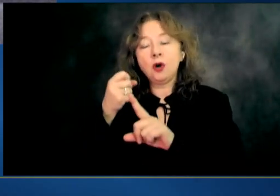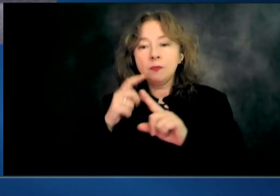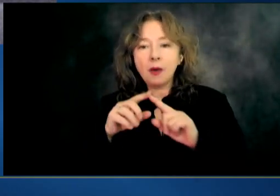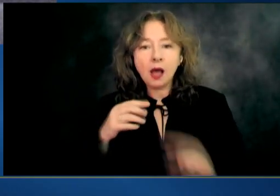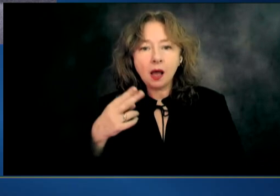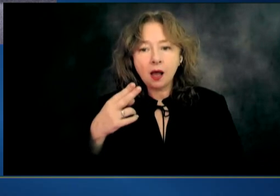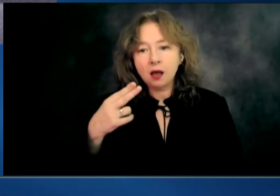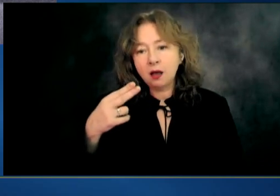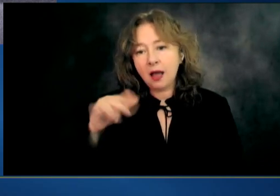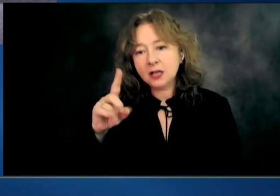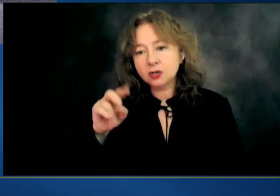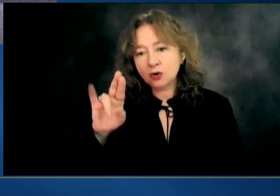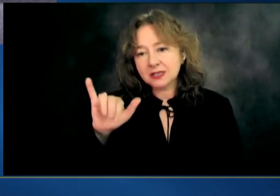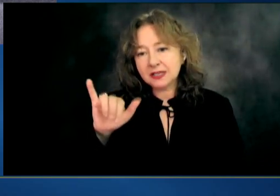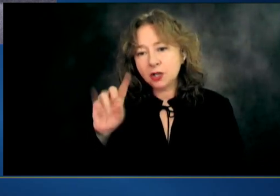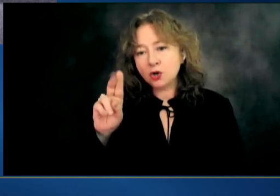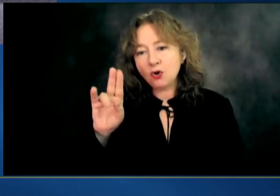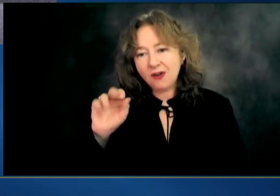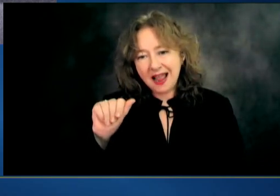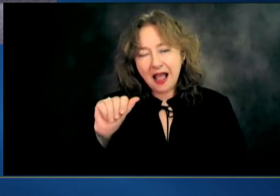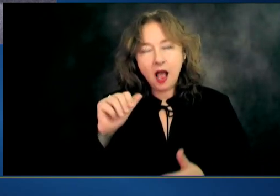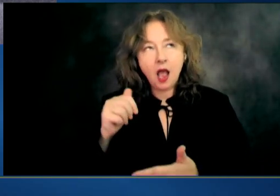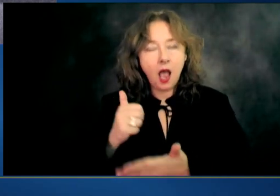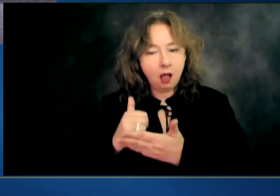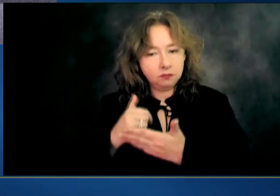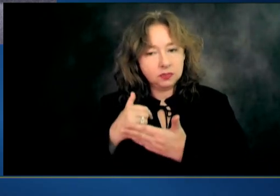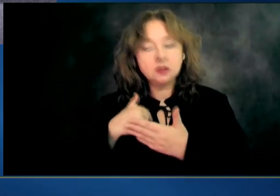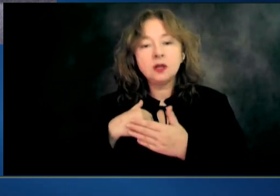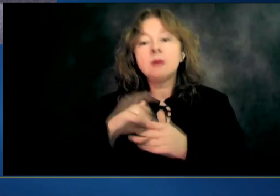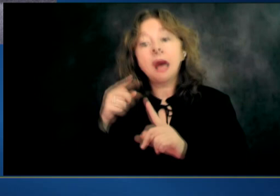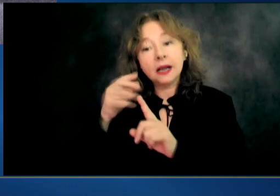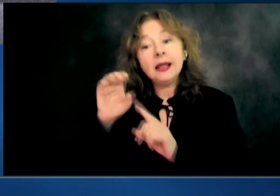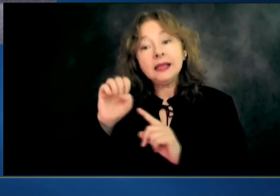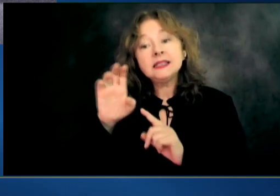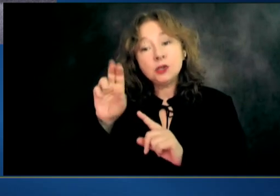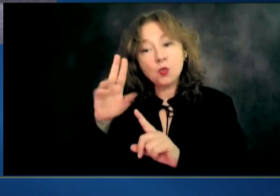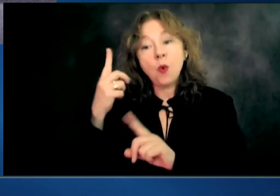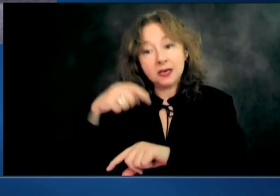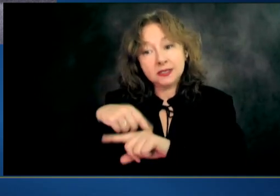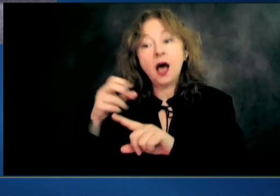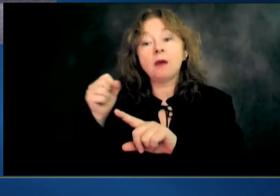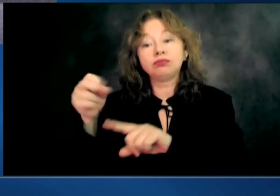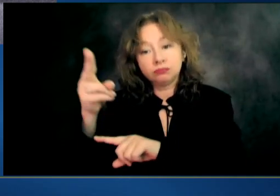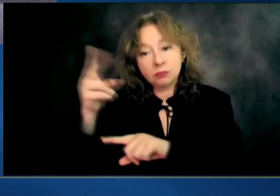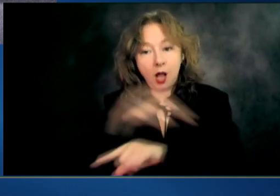one episode that required me to be hospitalized. And I also did have to withdraw to have total hip